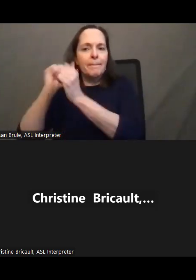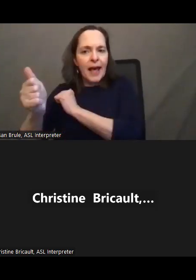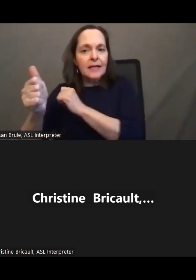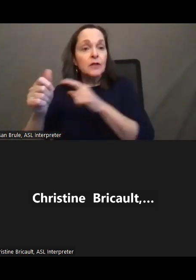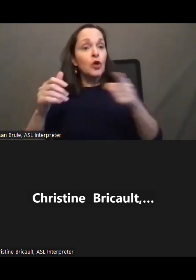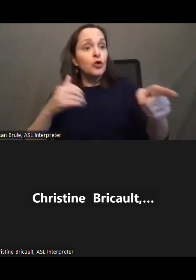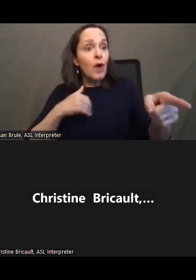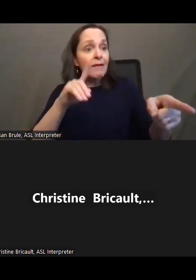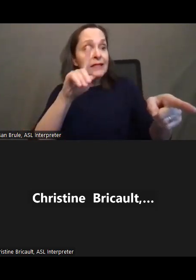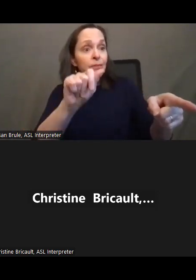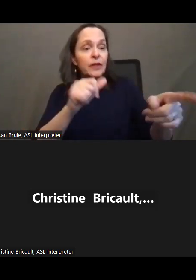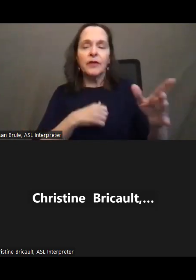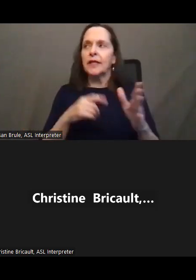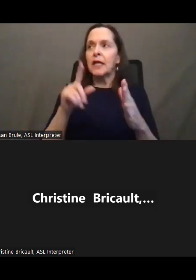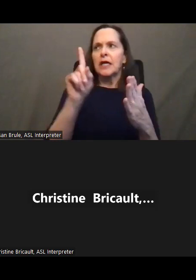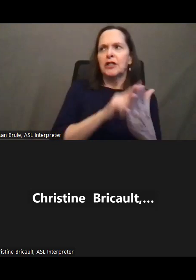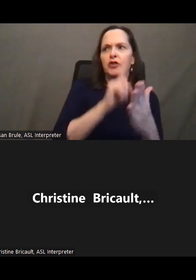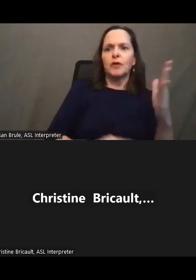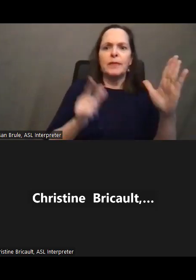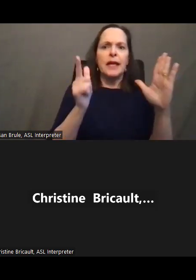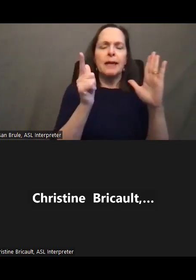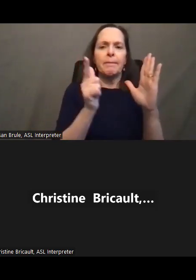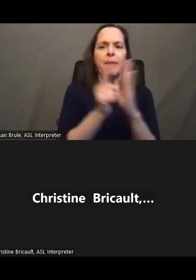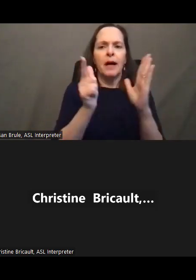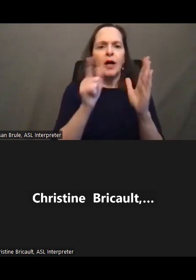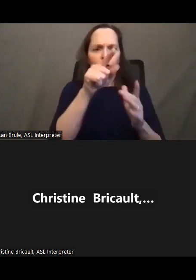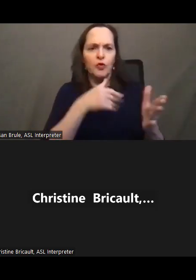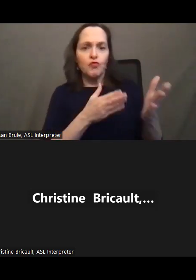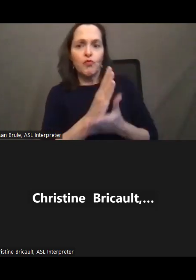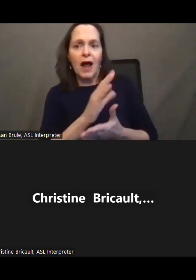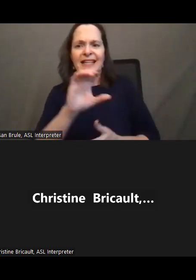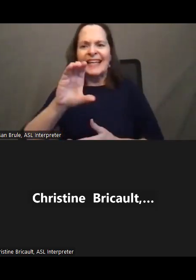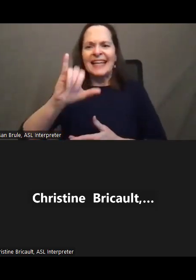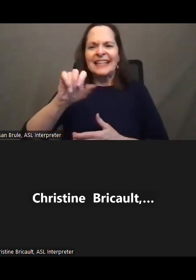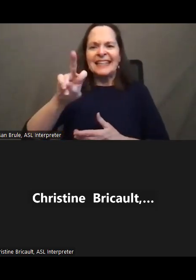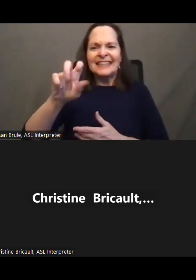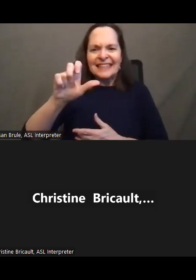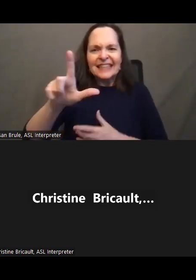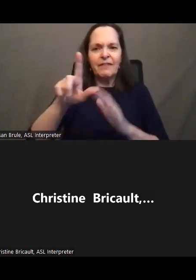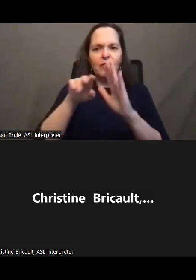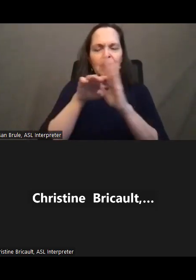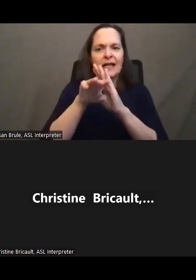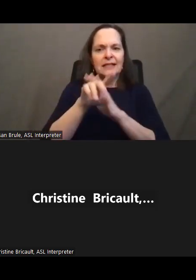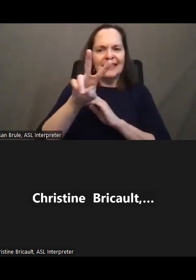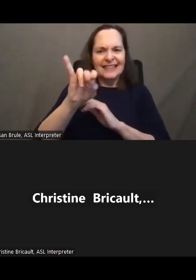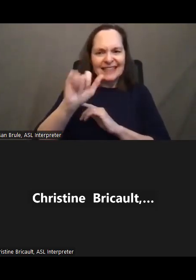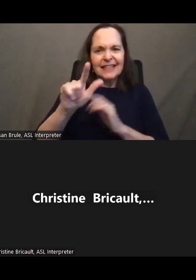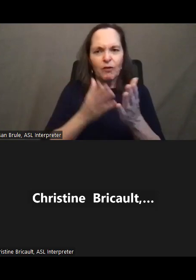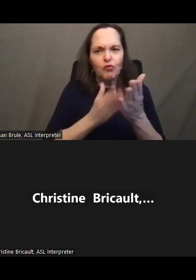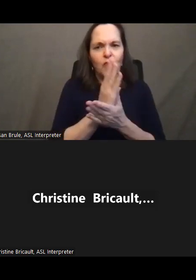But only in the context of federal programs, or programs receiving federal funding.